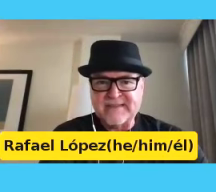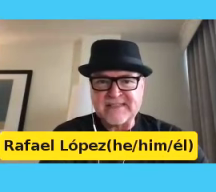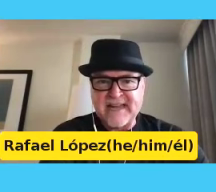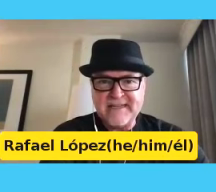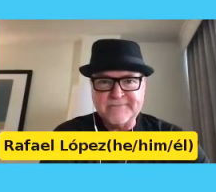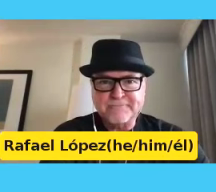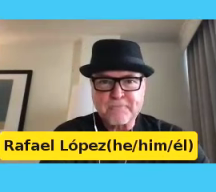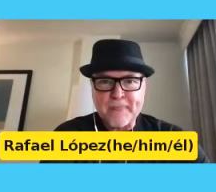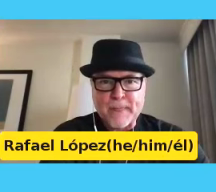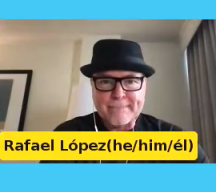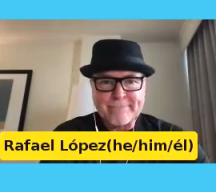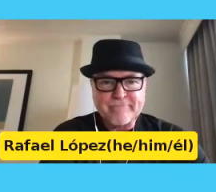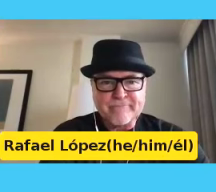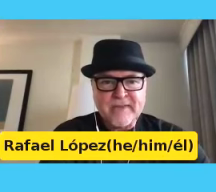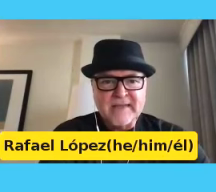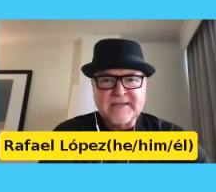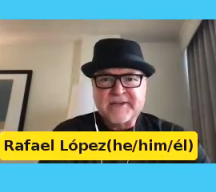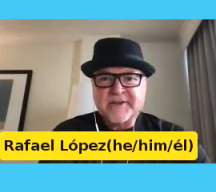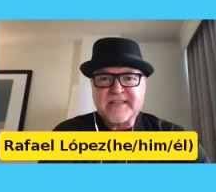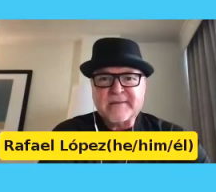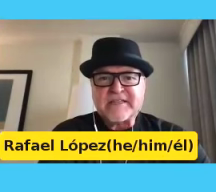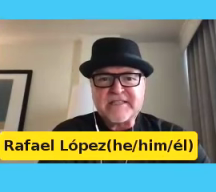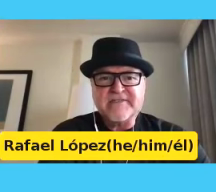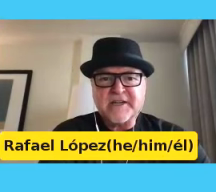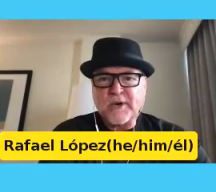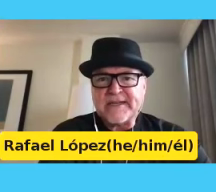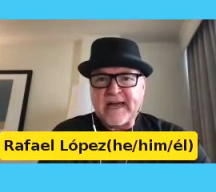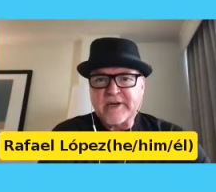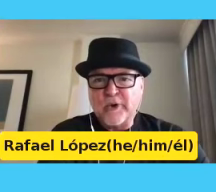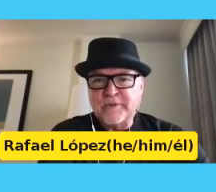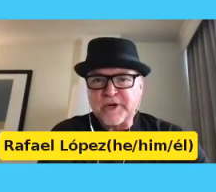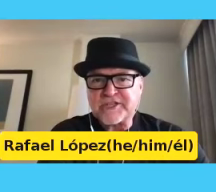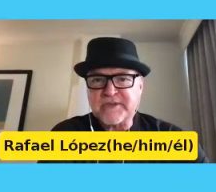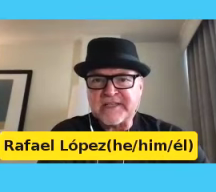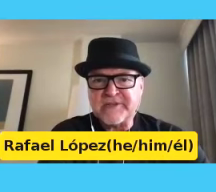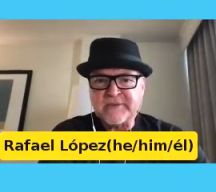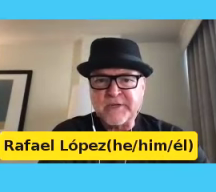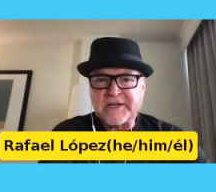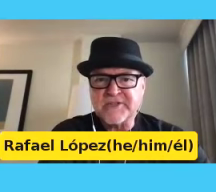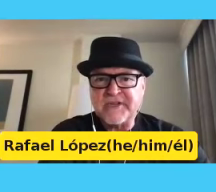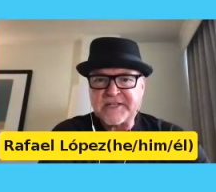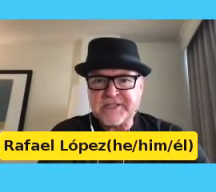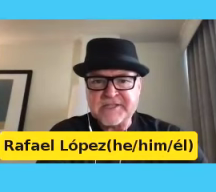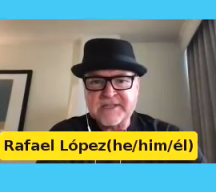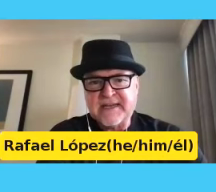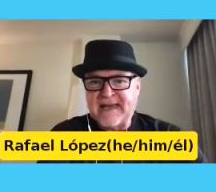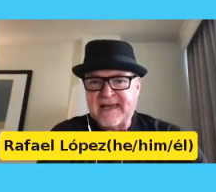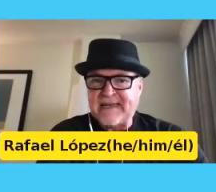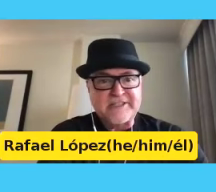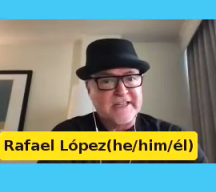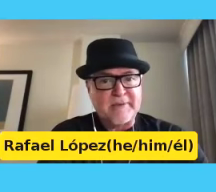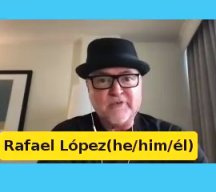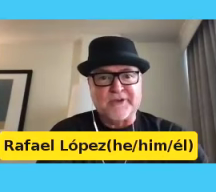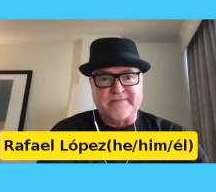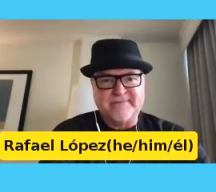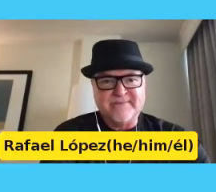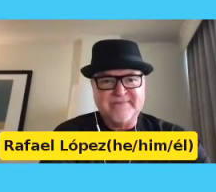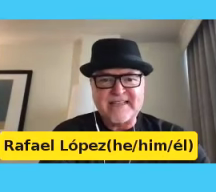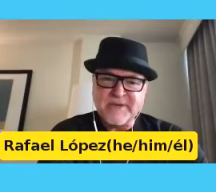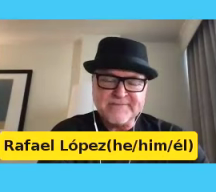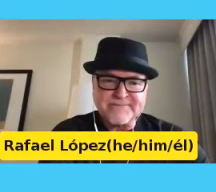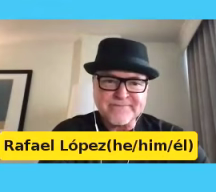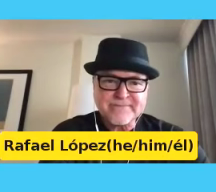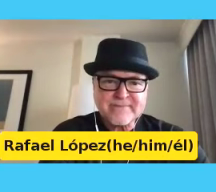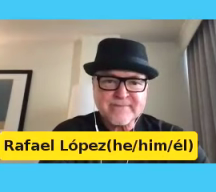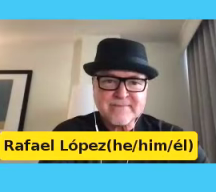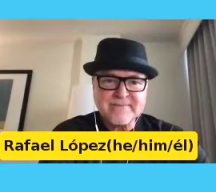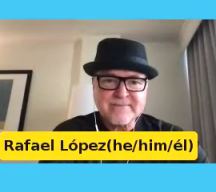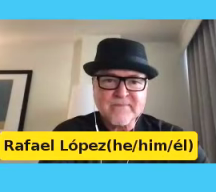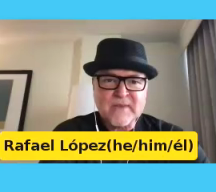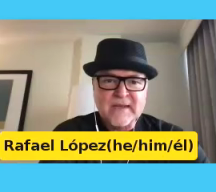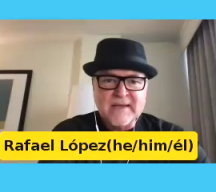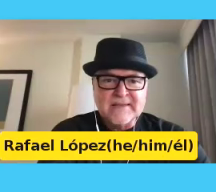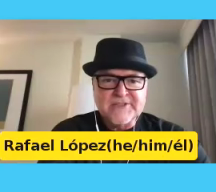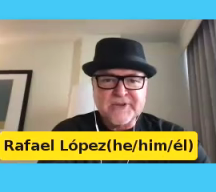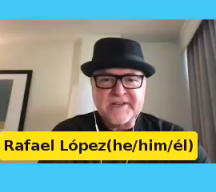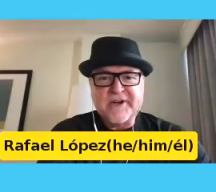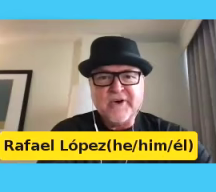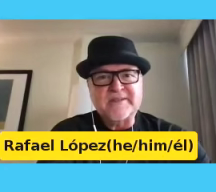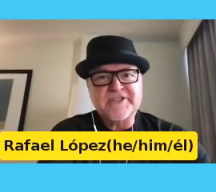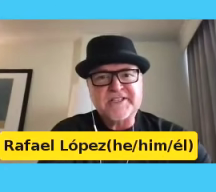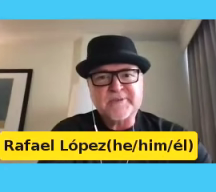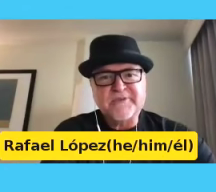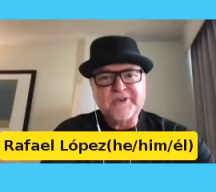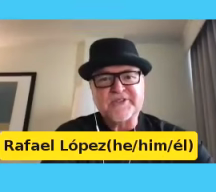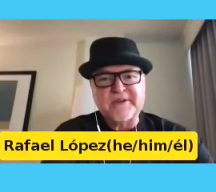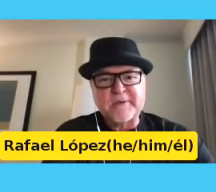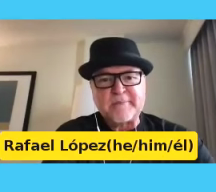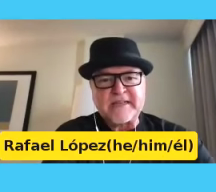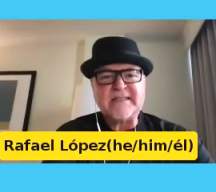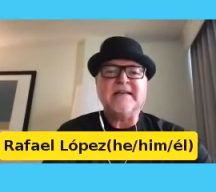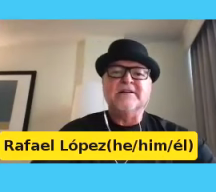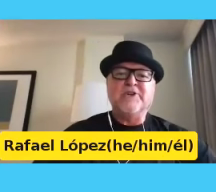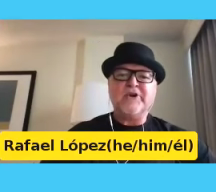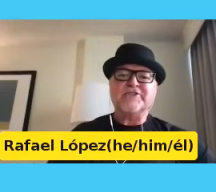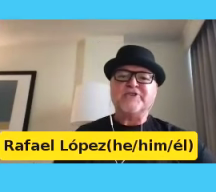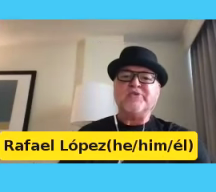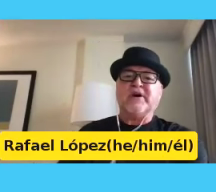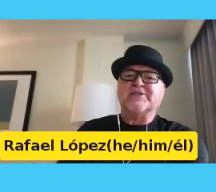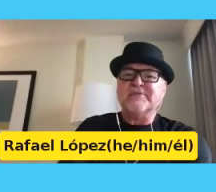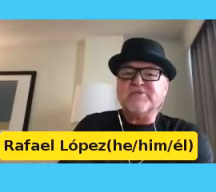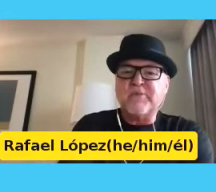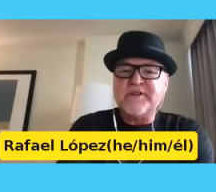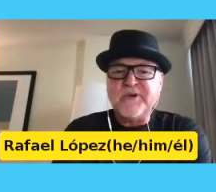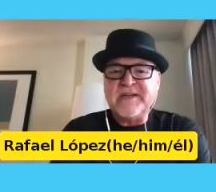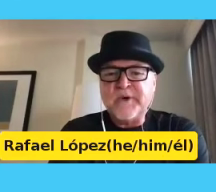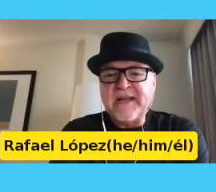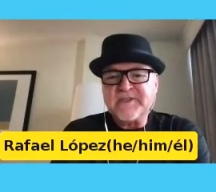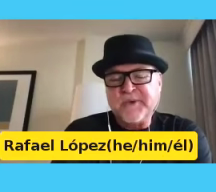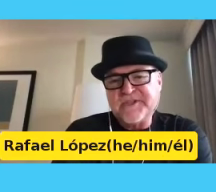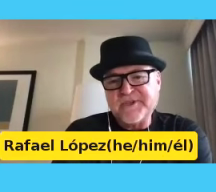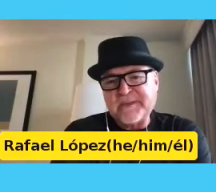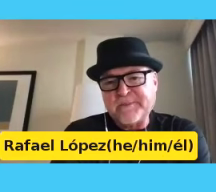I teach them what they have to do. How to follow the indication of every color, and then they just start filling it in. I tell them not to worry if they go over the line, this is flat paint, it's very forgiving. We'll come back five minutes later and correct it. I want them